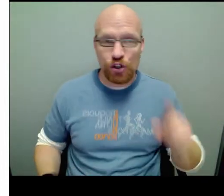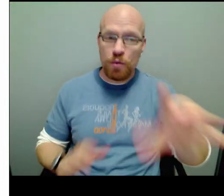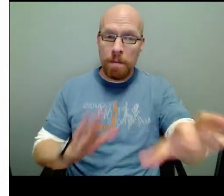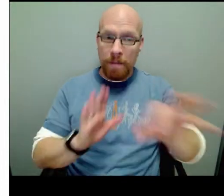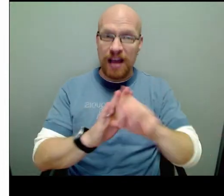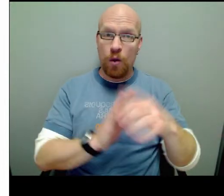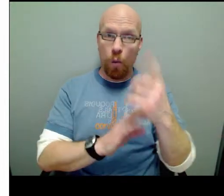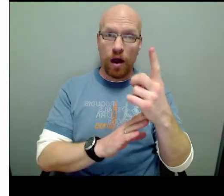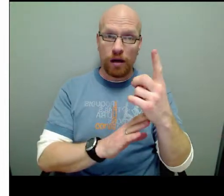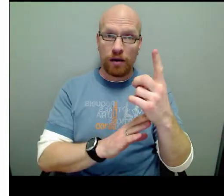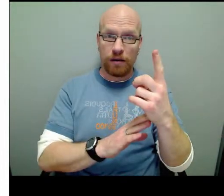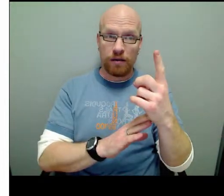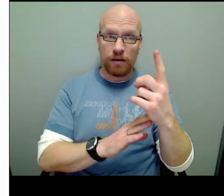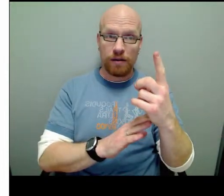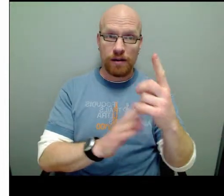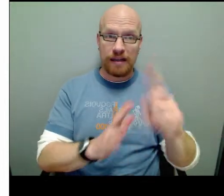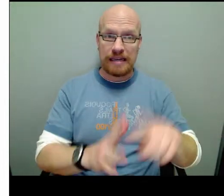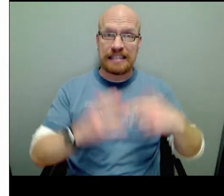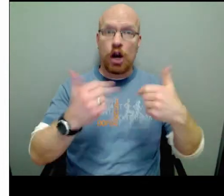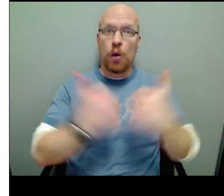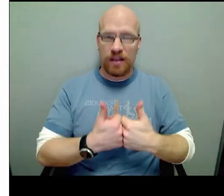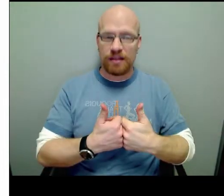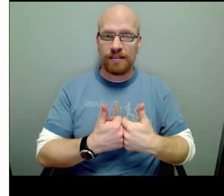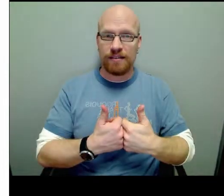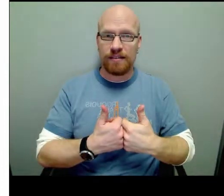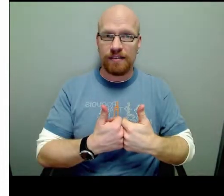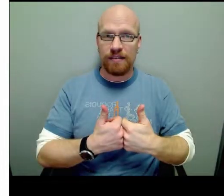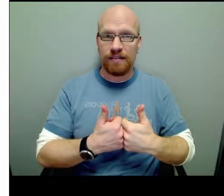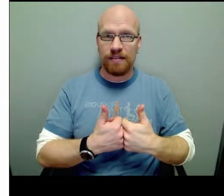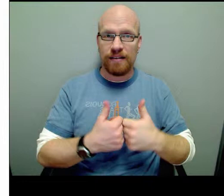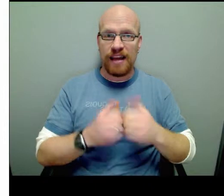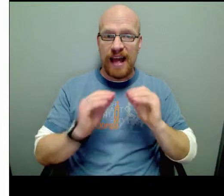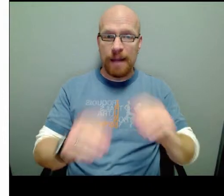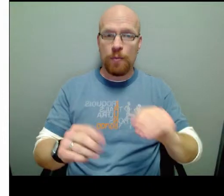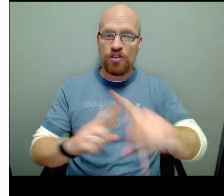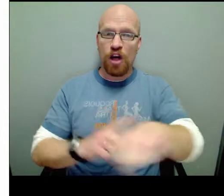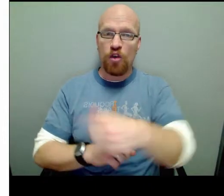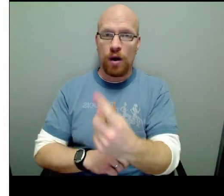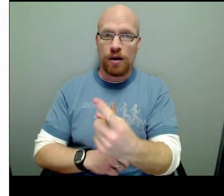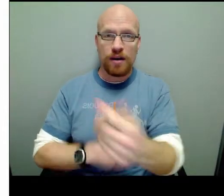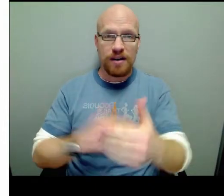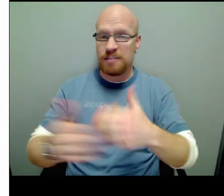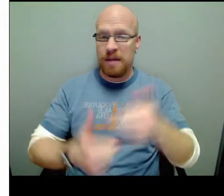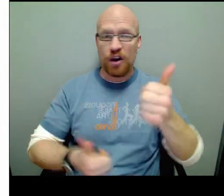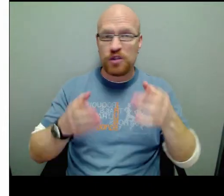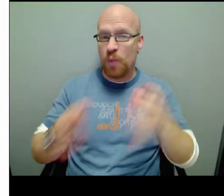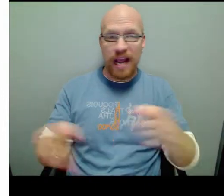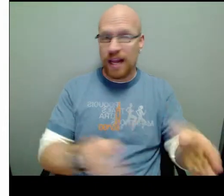You pick one to start with -- you move the other one. It doesn't matter which way.